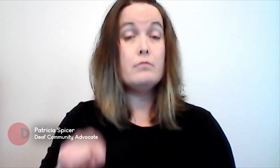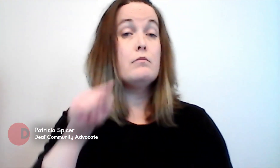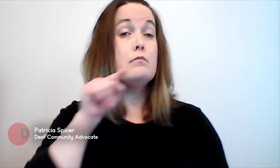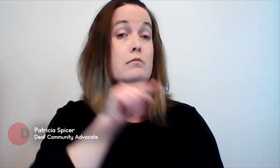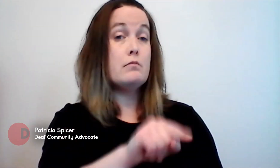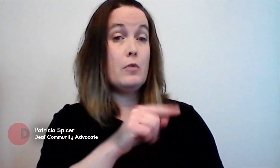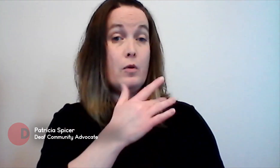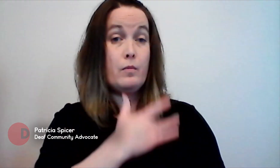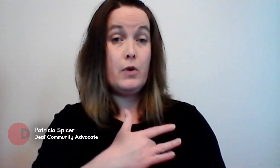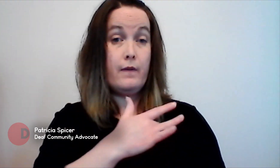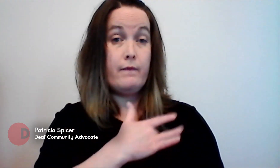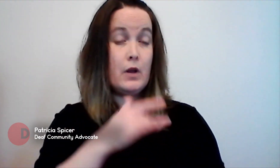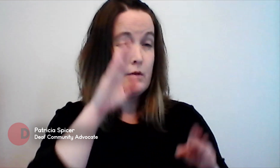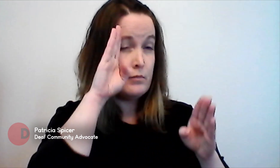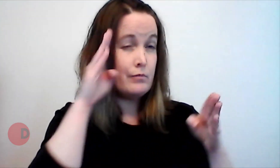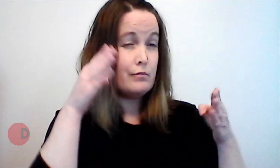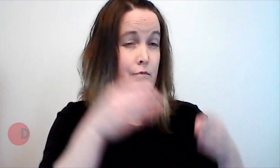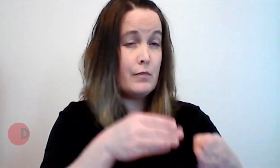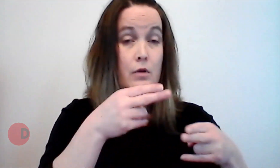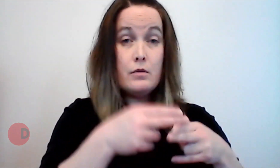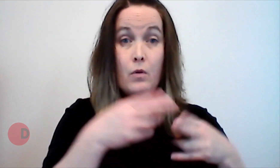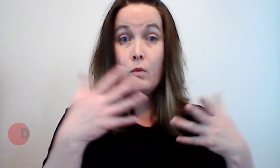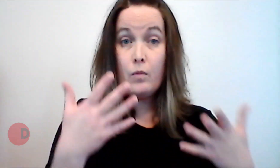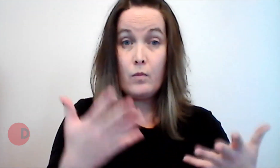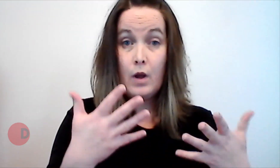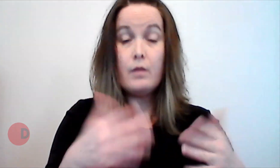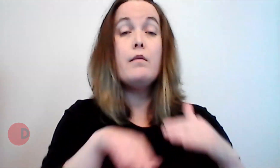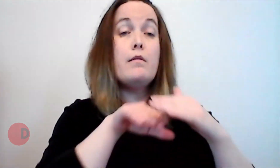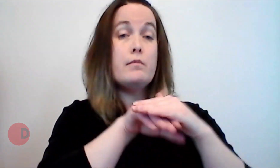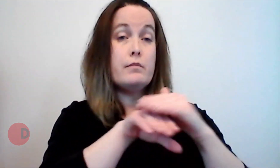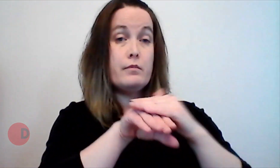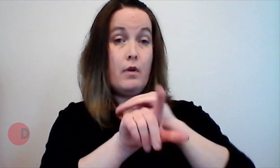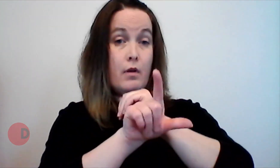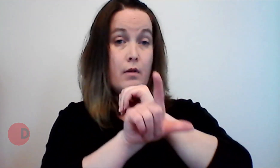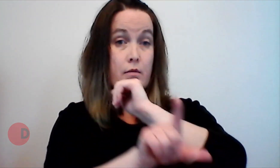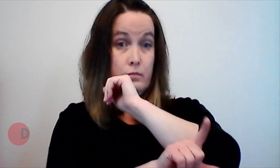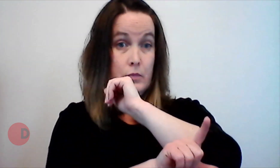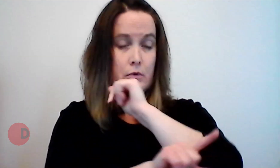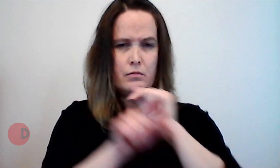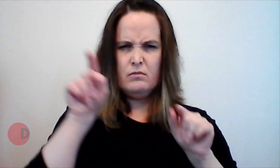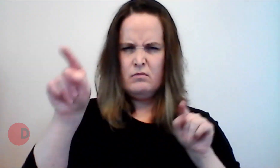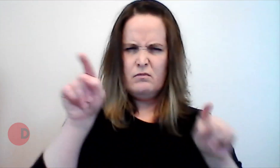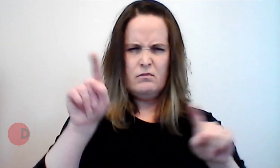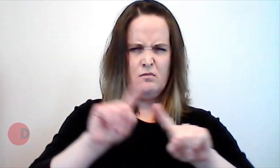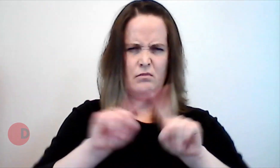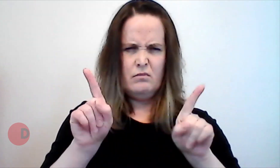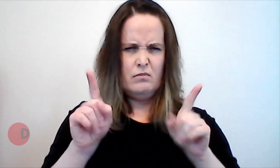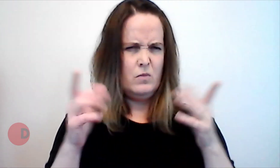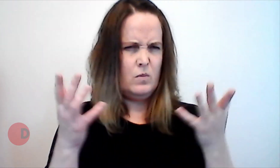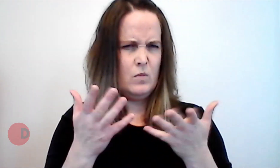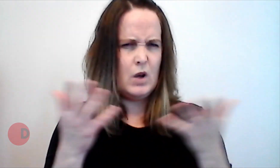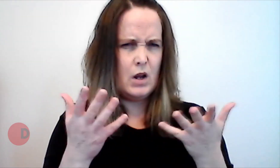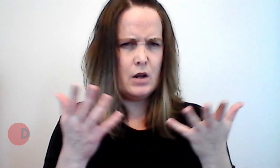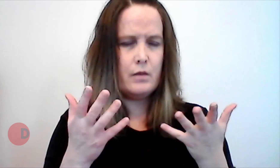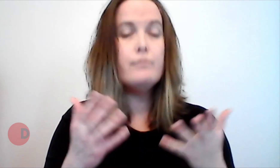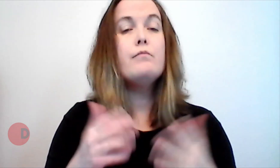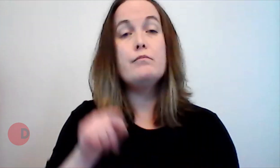provinces focus on "Accessibility Legislation". What's the difference?